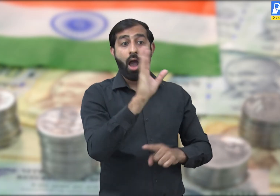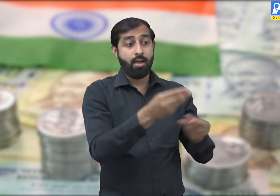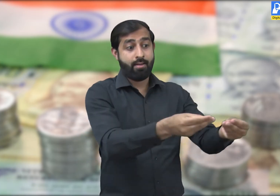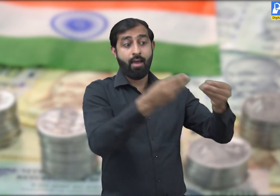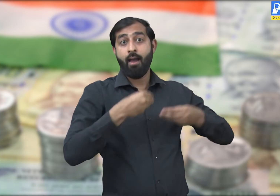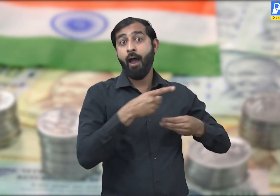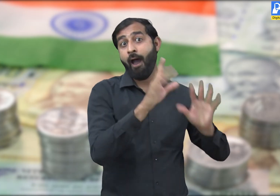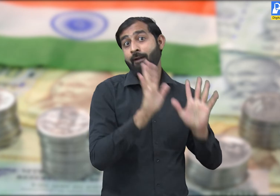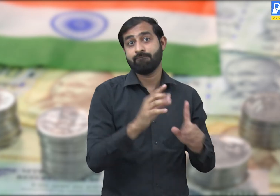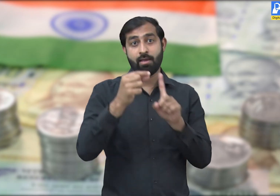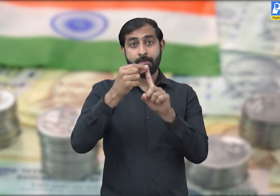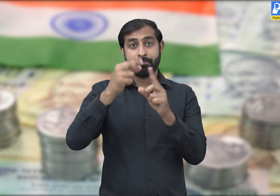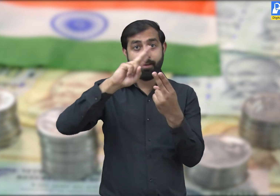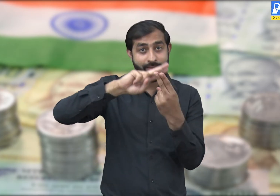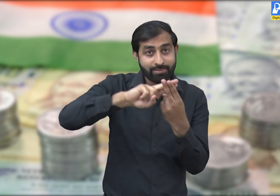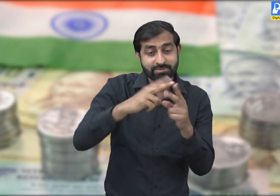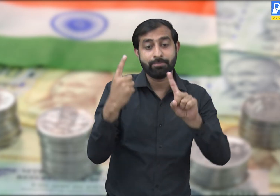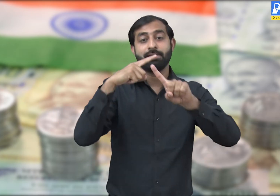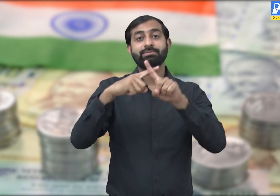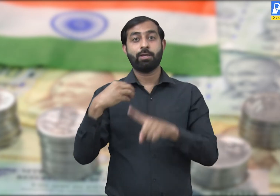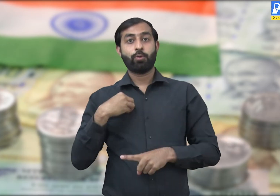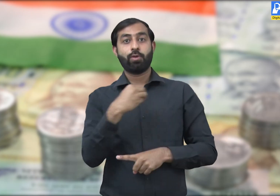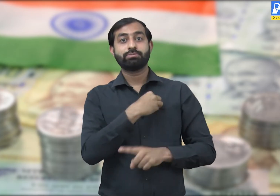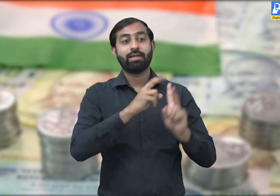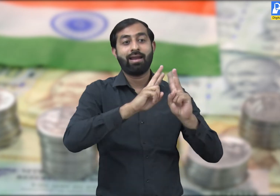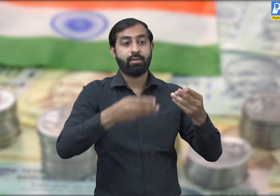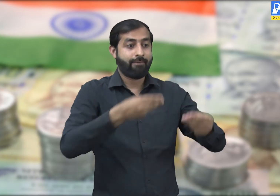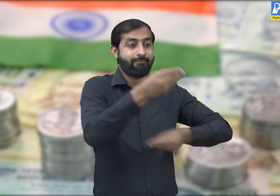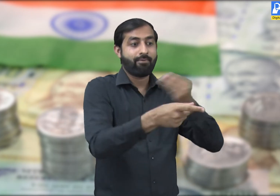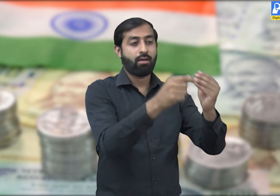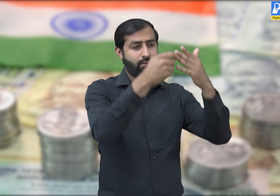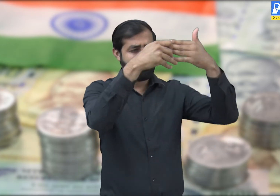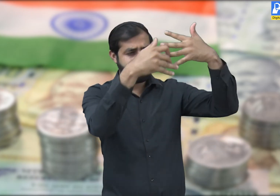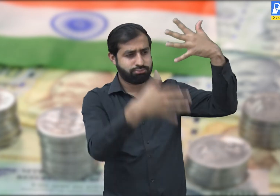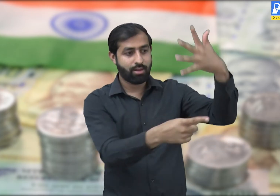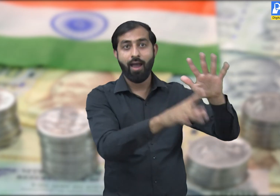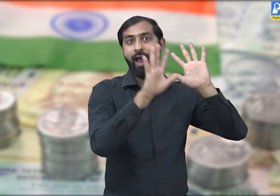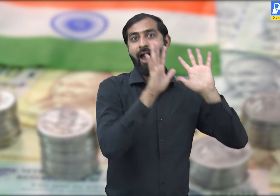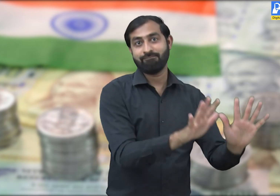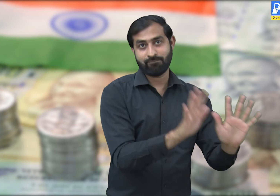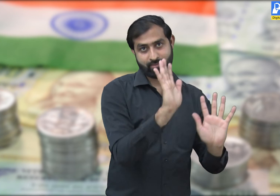employees enjoy additional benefits such as provident fund, medical insurance cover